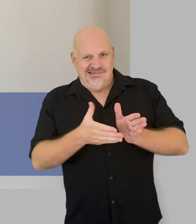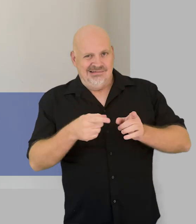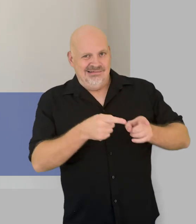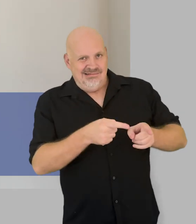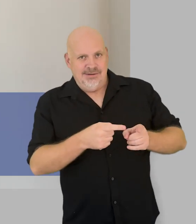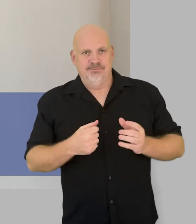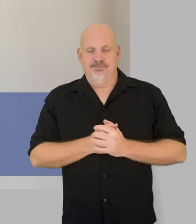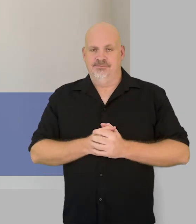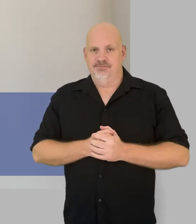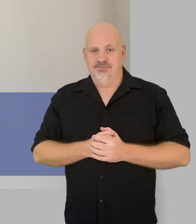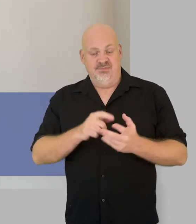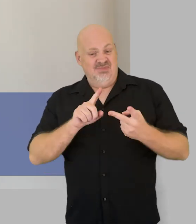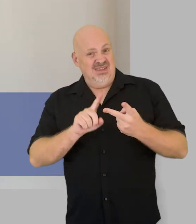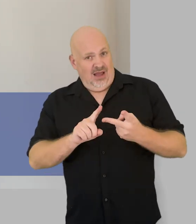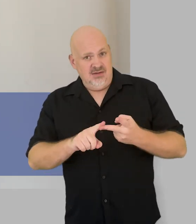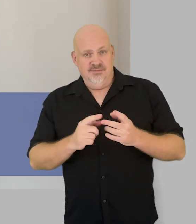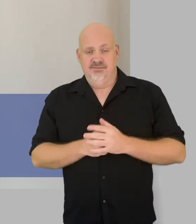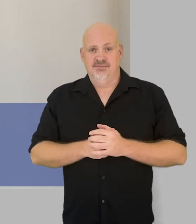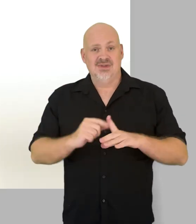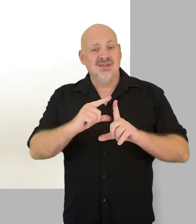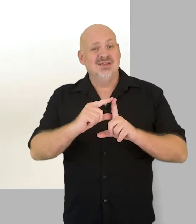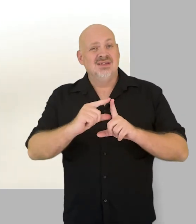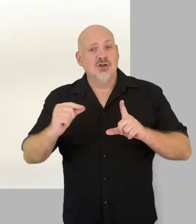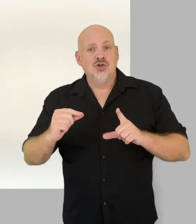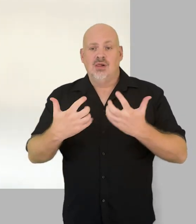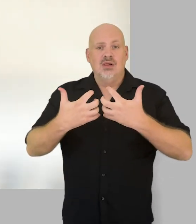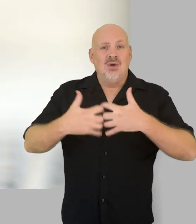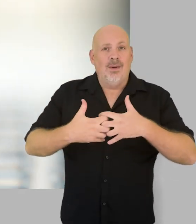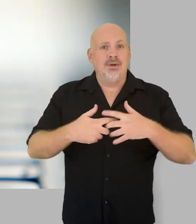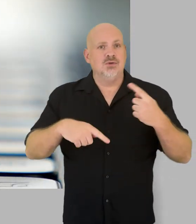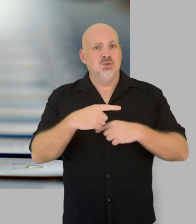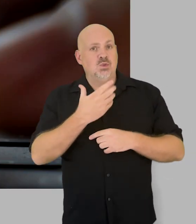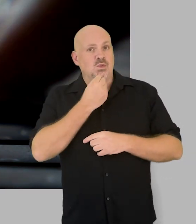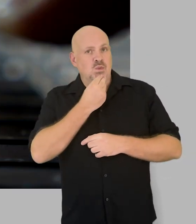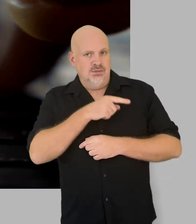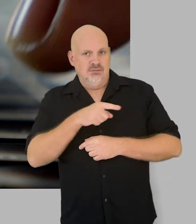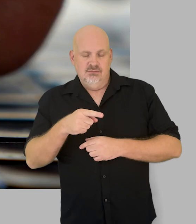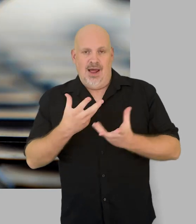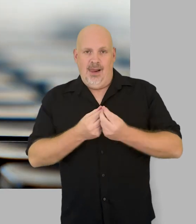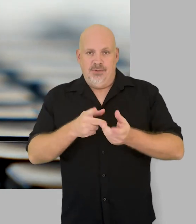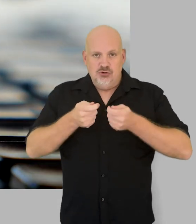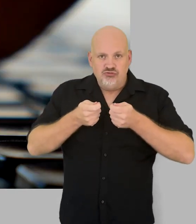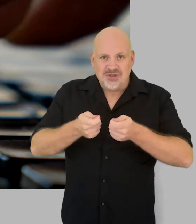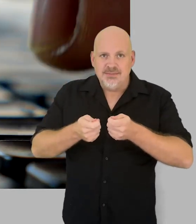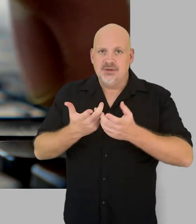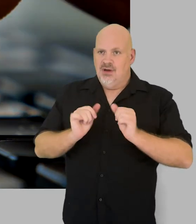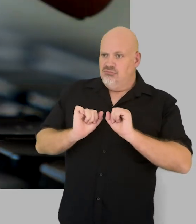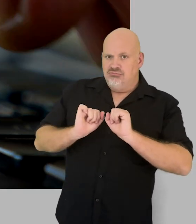The population there faces some unprecedented mental health challenges. Some of those are global, such as transition